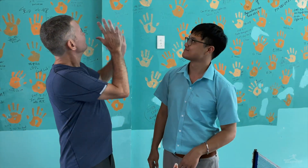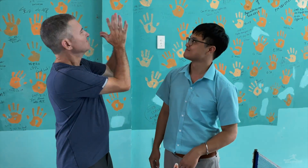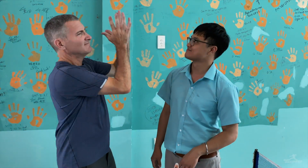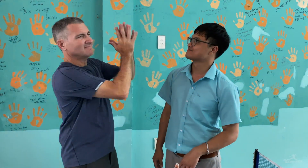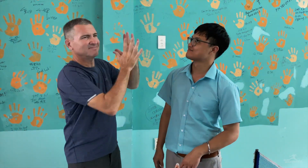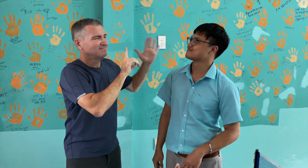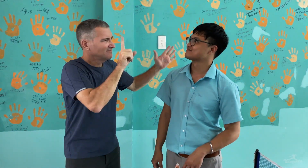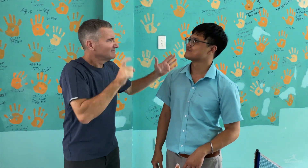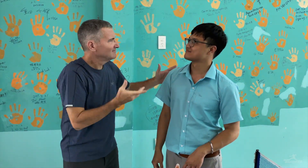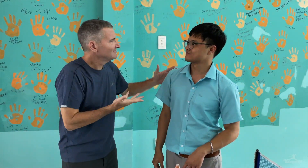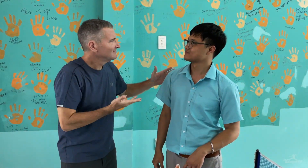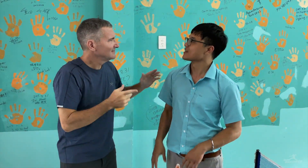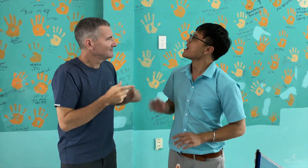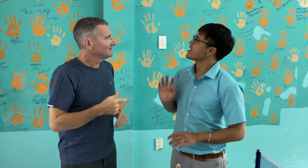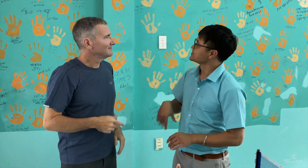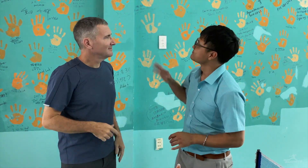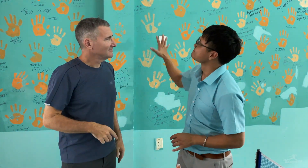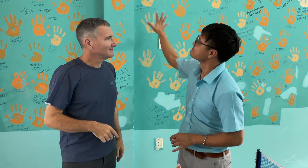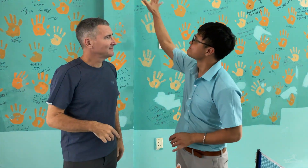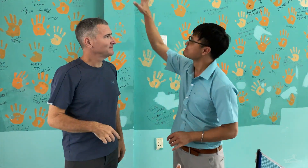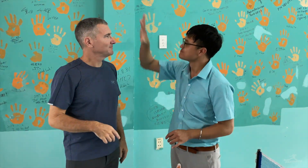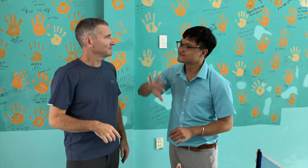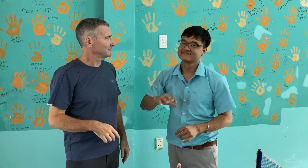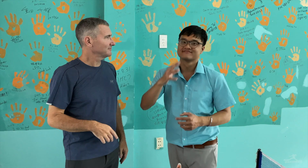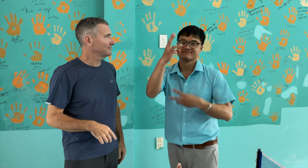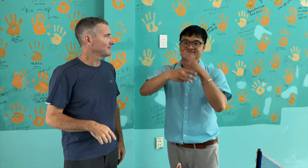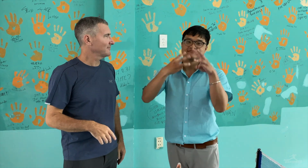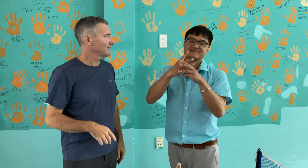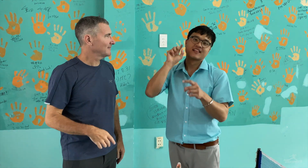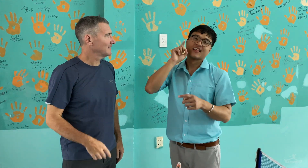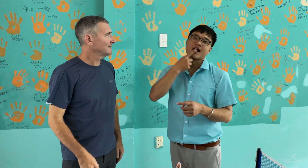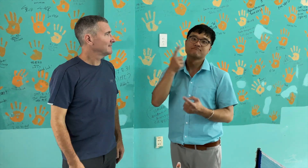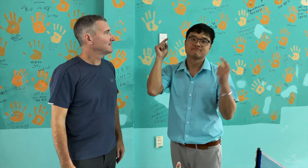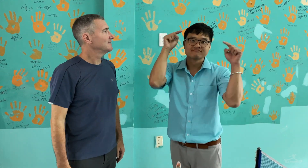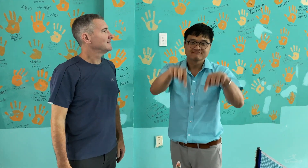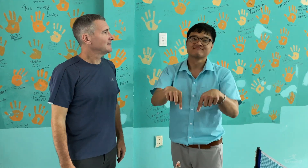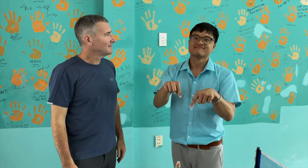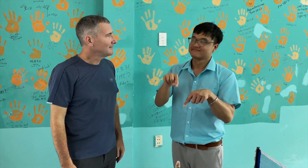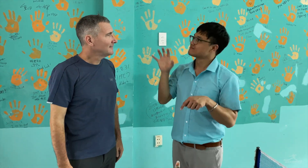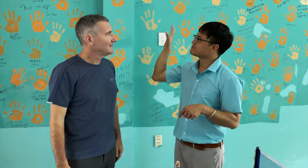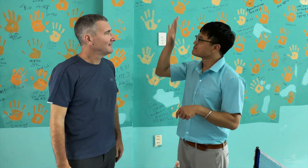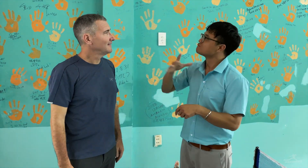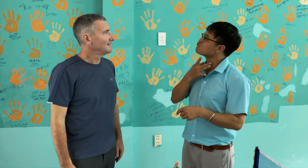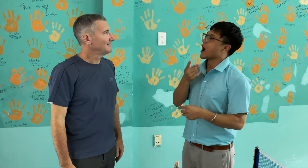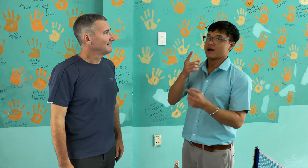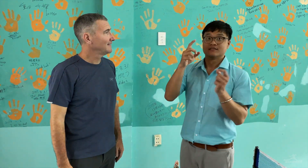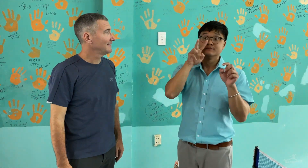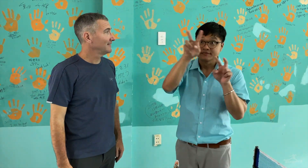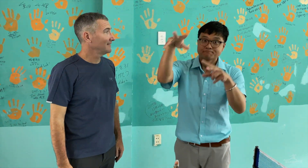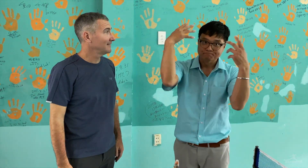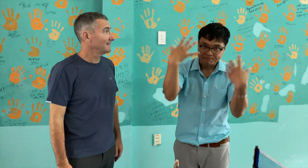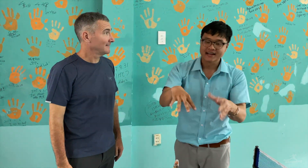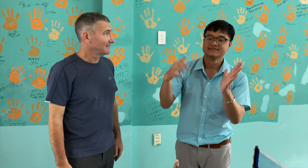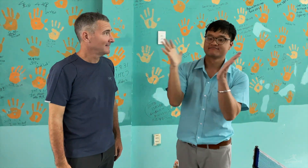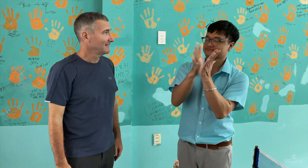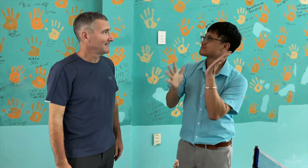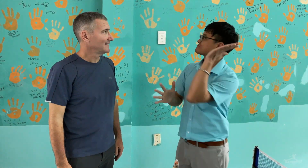What is this for? This wall represents deaf people from all over the world who visited.